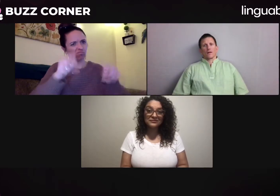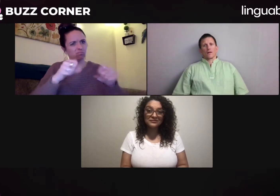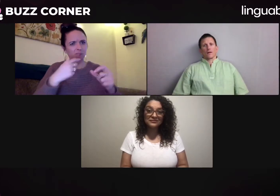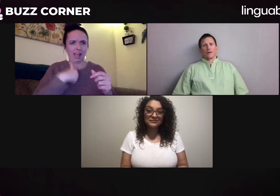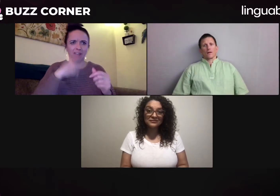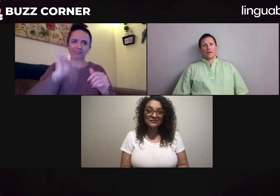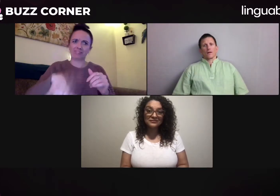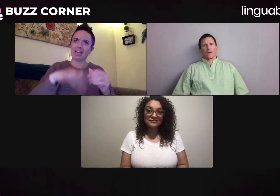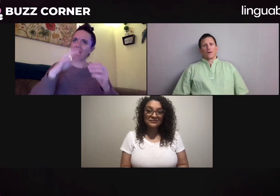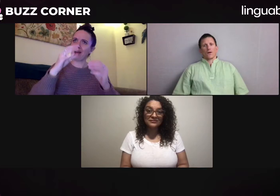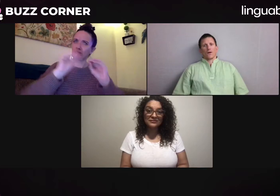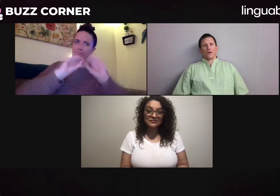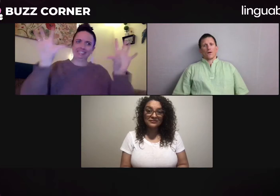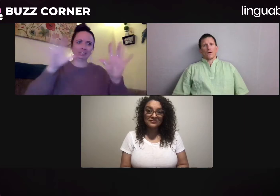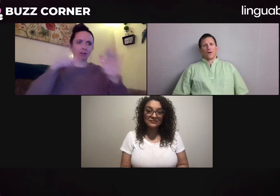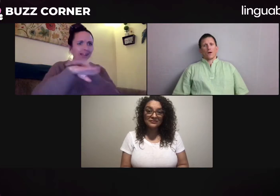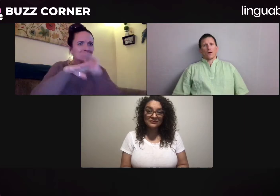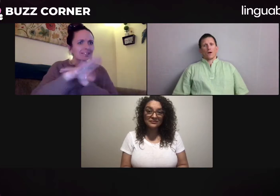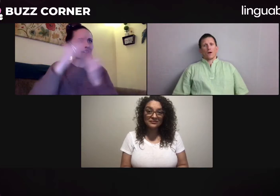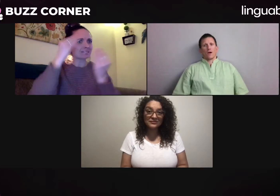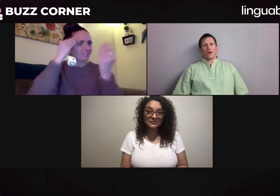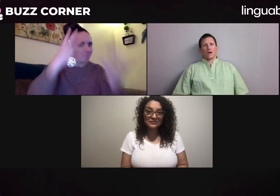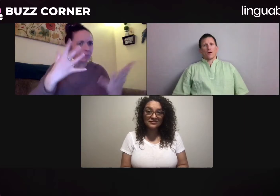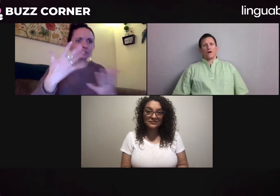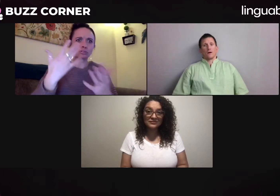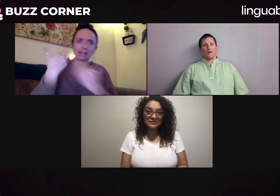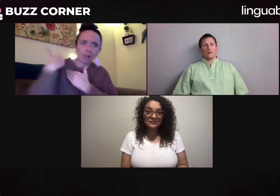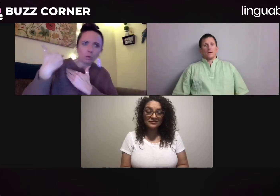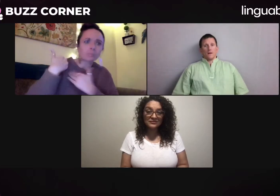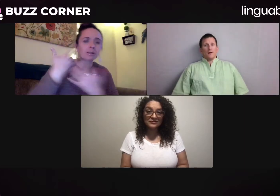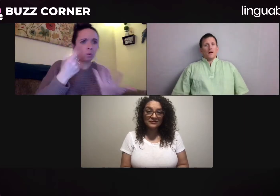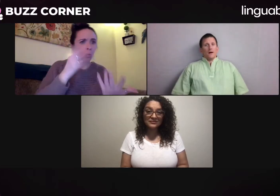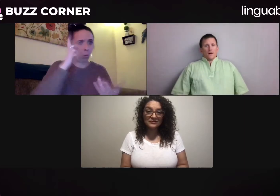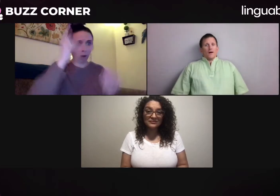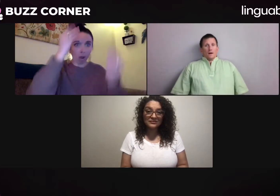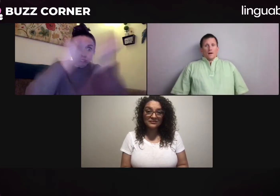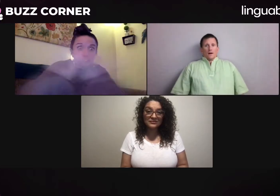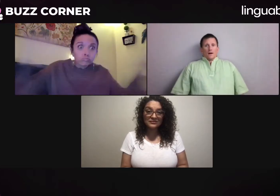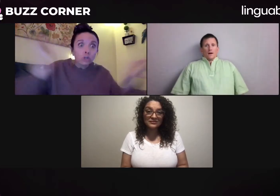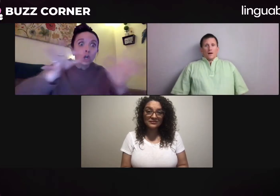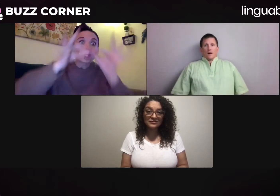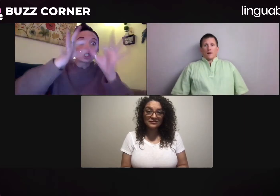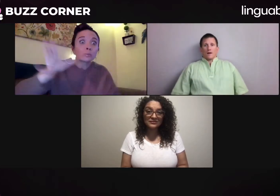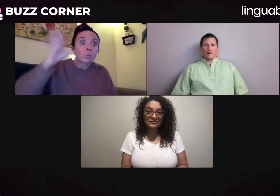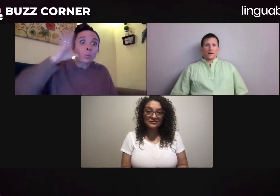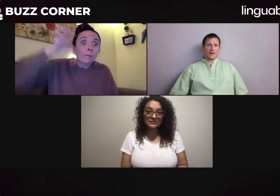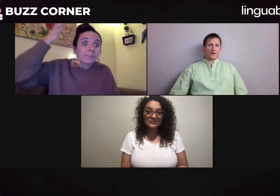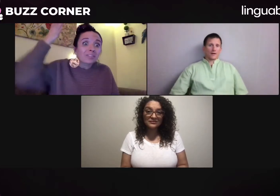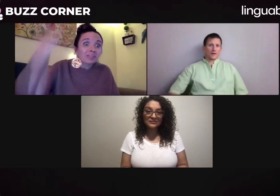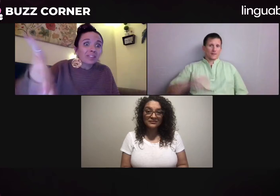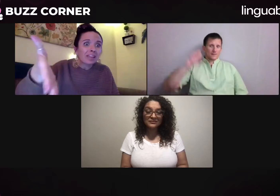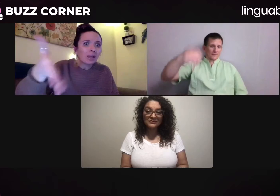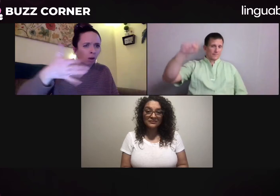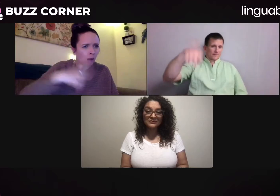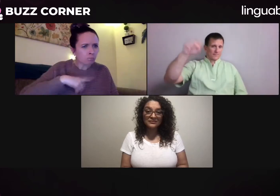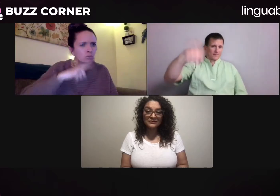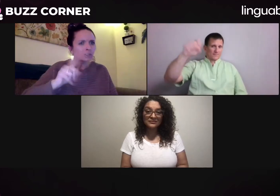So, for example, if you really wants that accessibility and that information and that accountability,